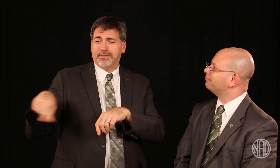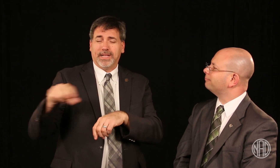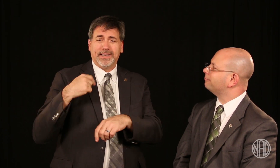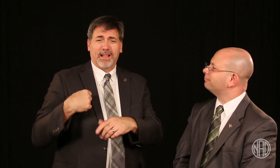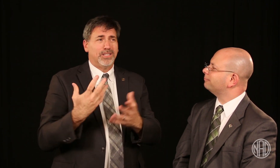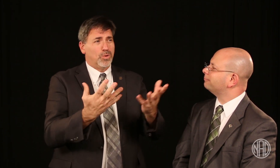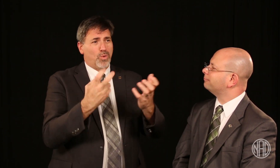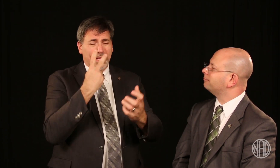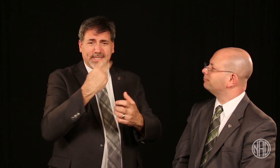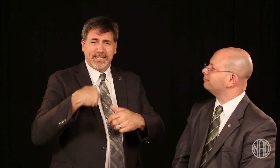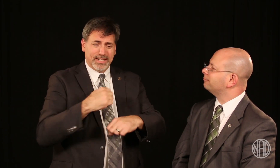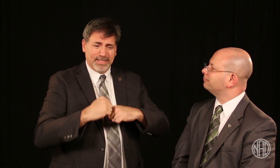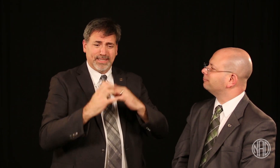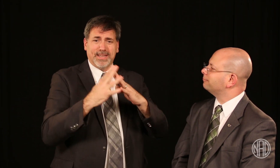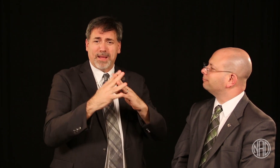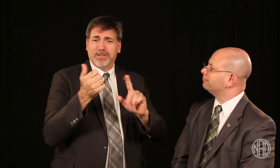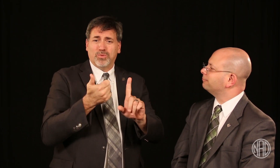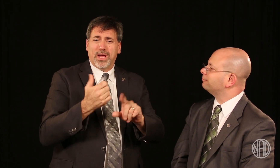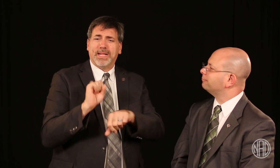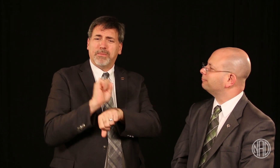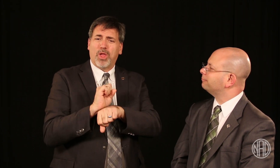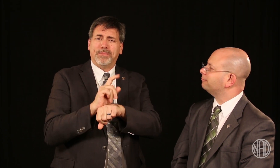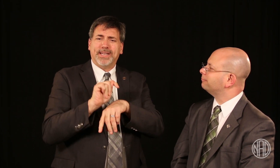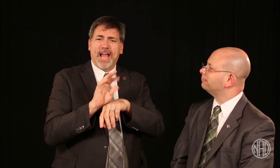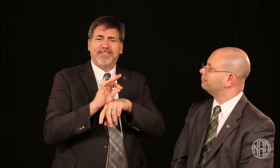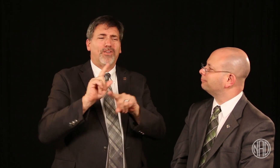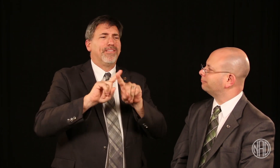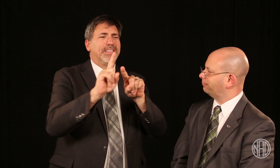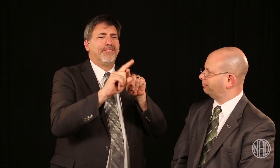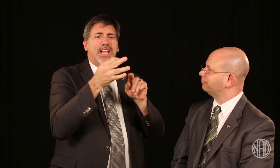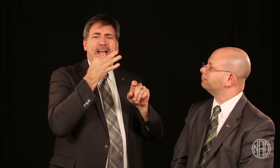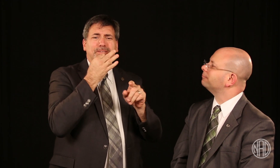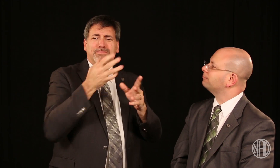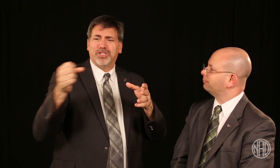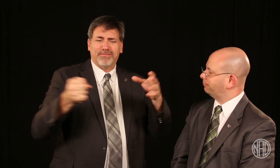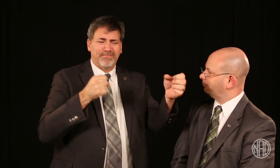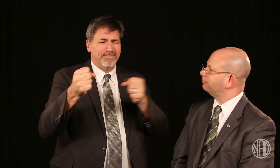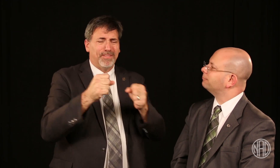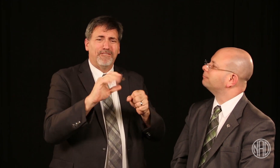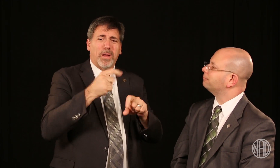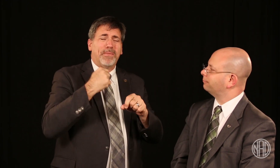The delegates wanted the NAD to establish this task force with various experts